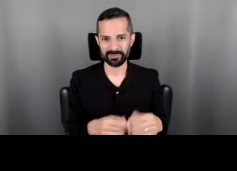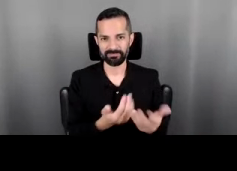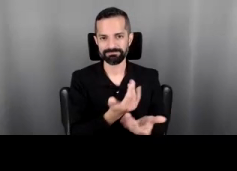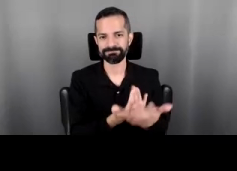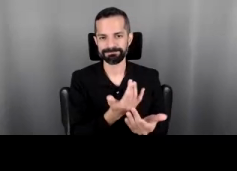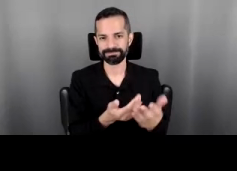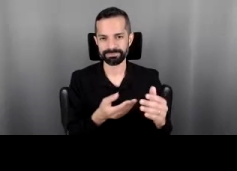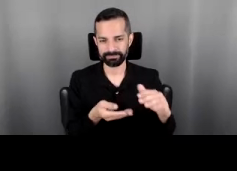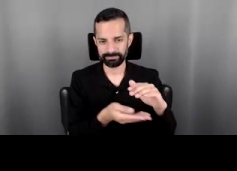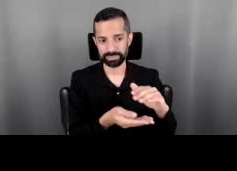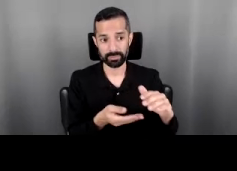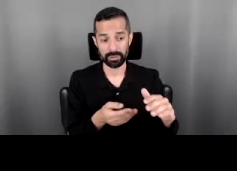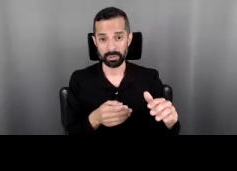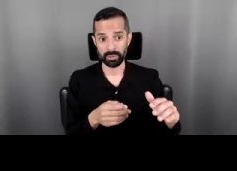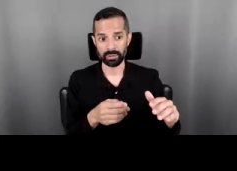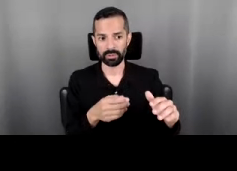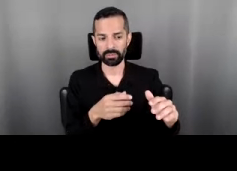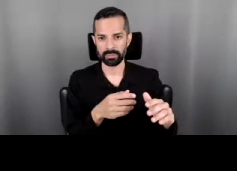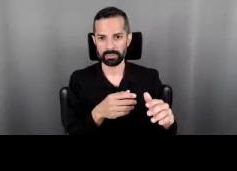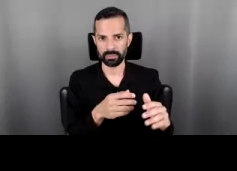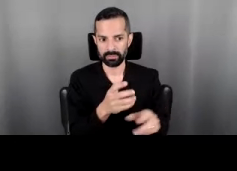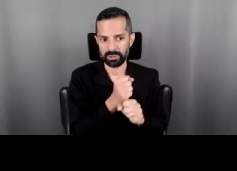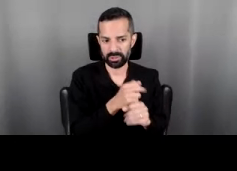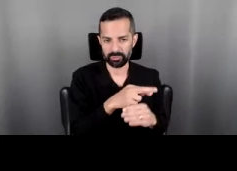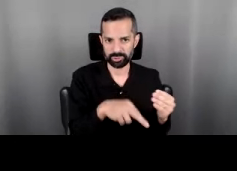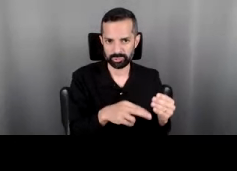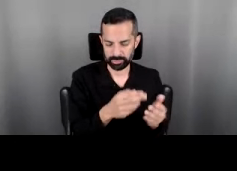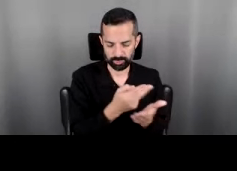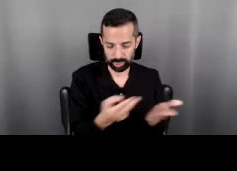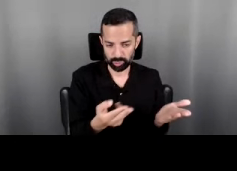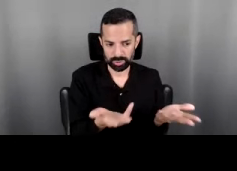So some of these are not explicitly linked